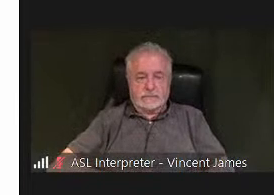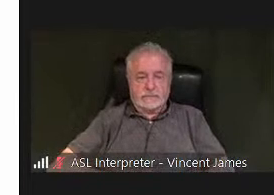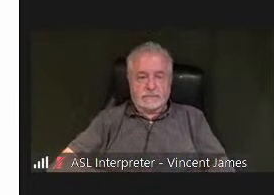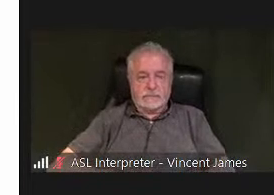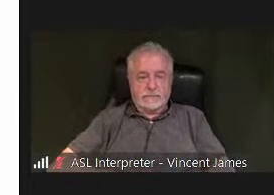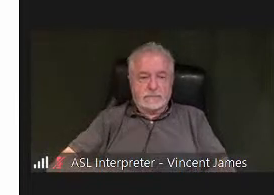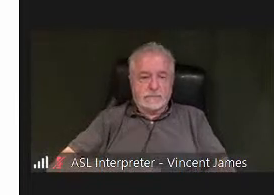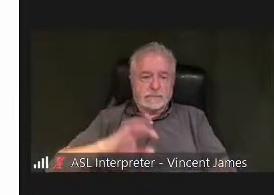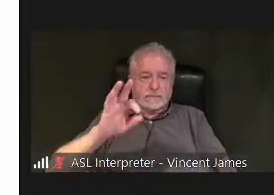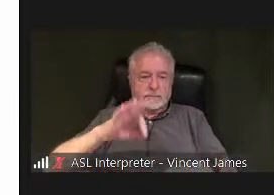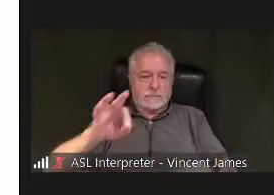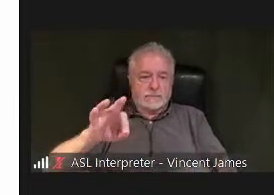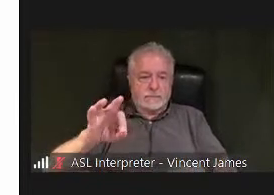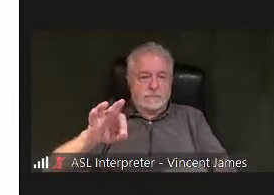Ninety nine.